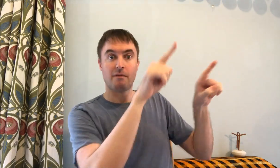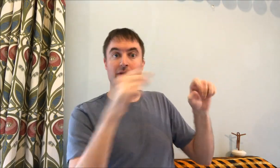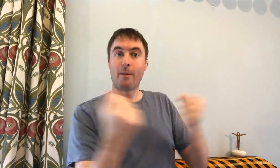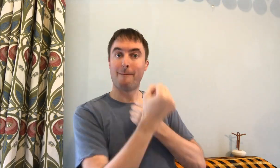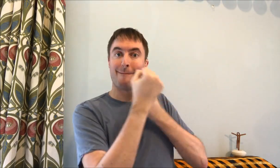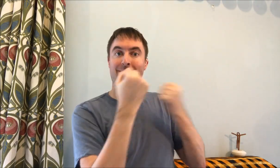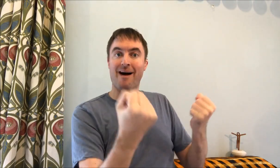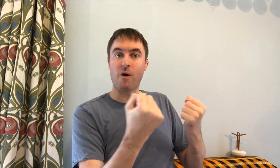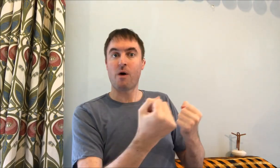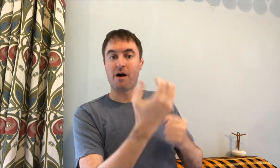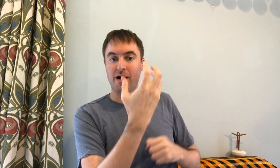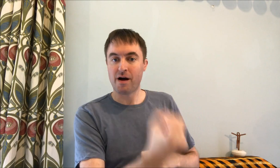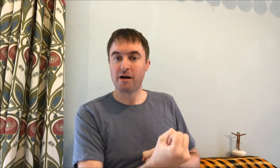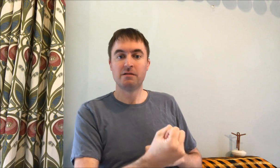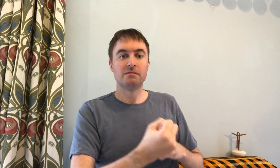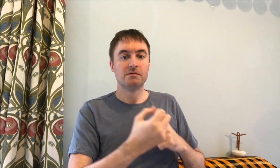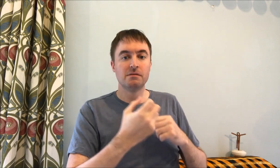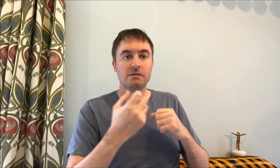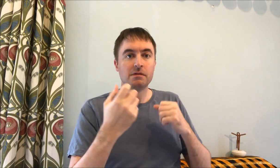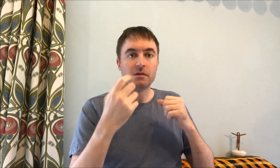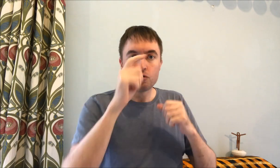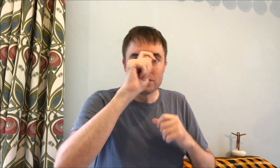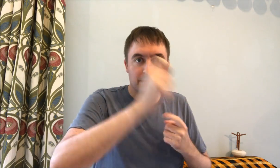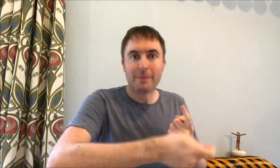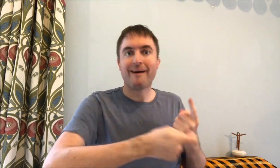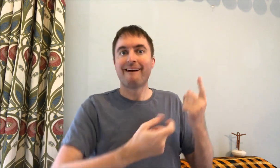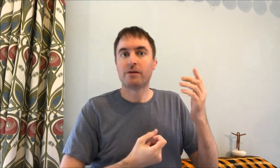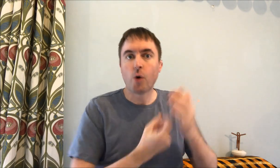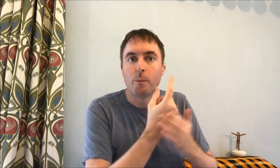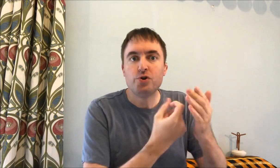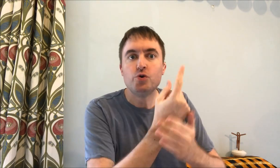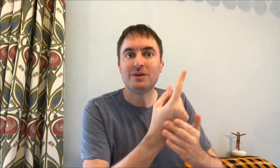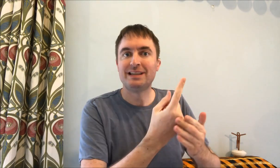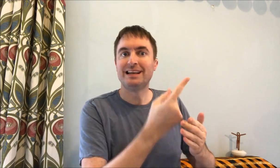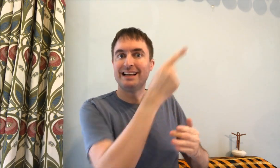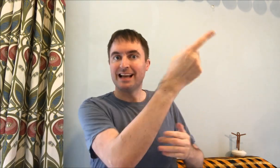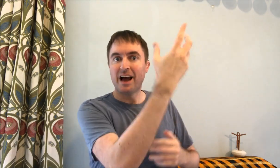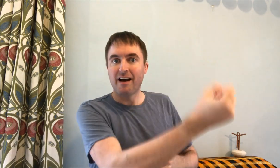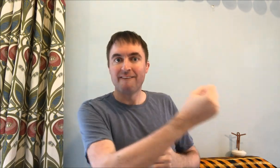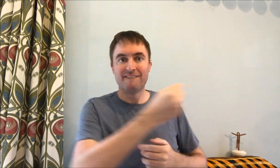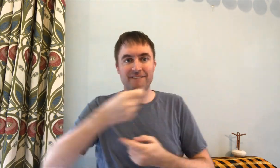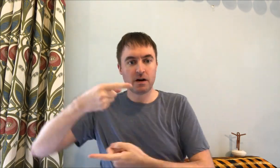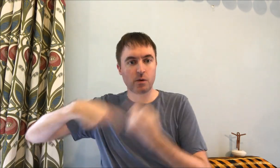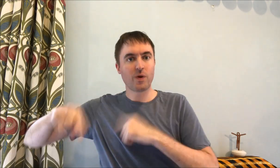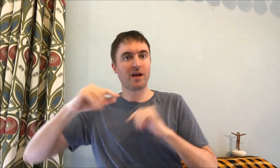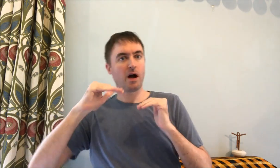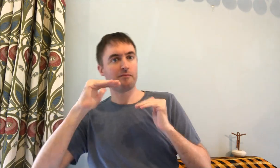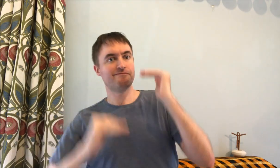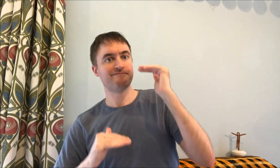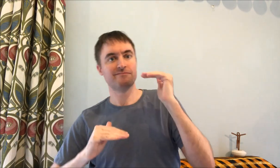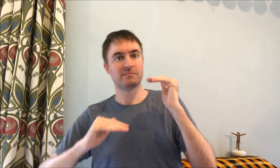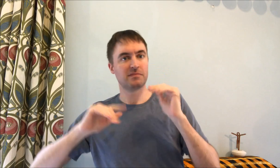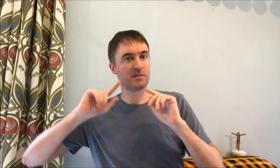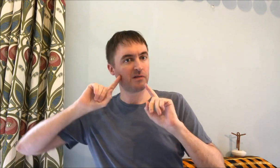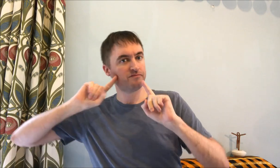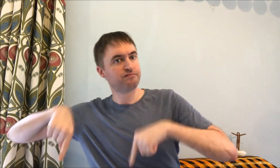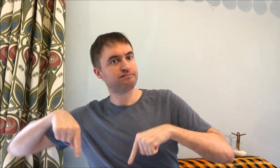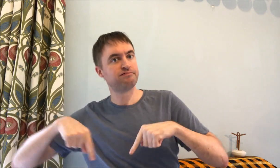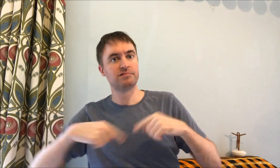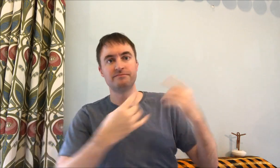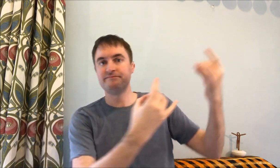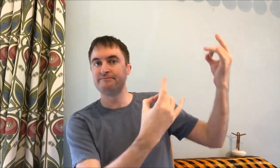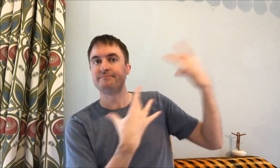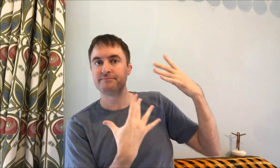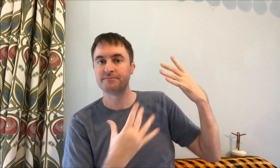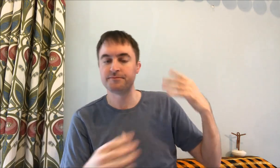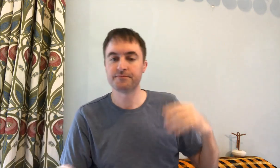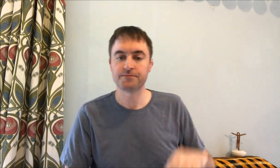One group has power, respect, and opportunities, while they are downtrodden, neglected and even hated.